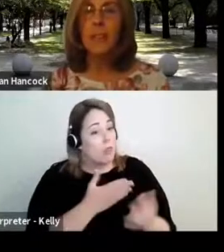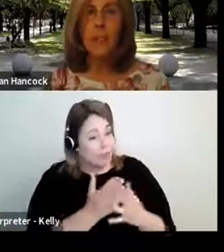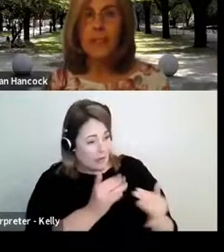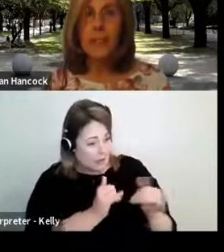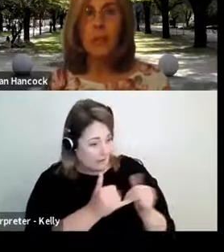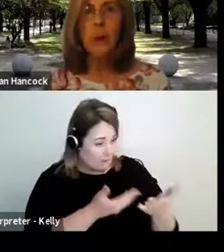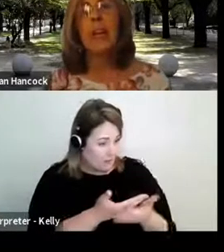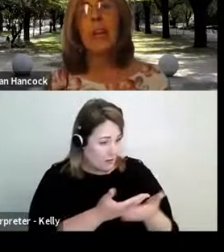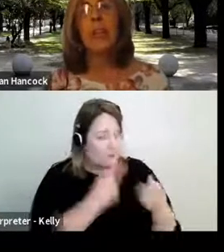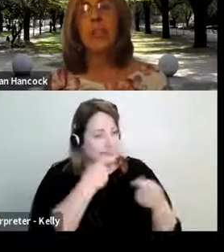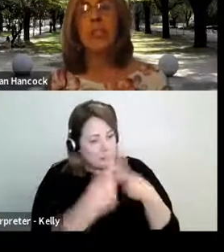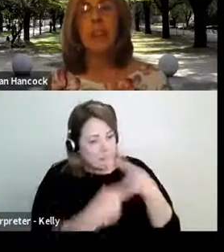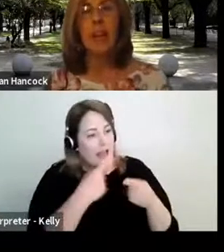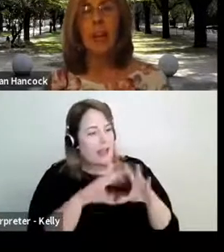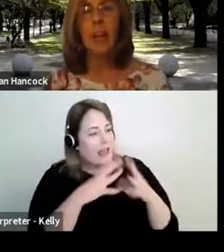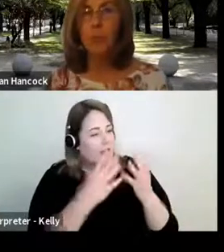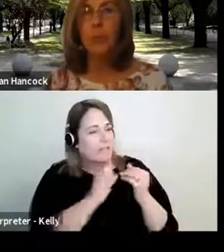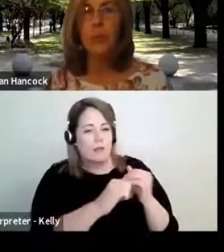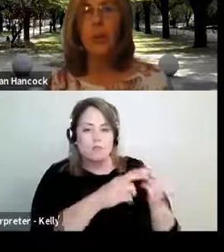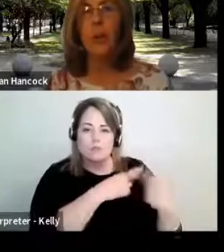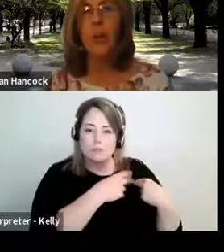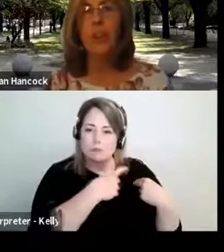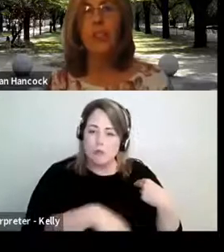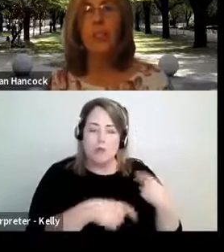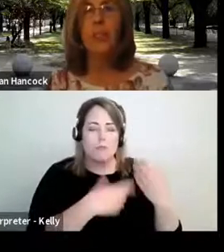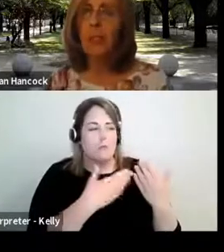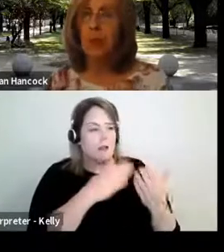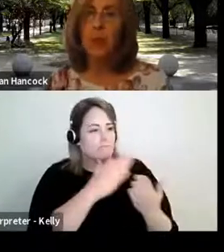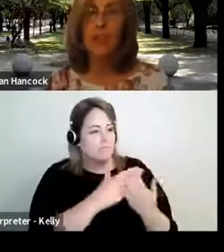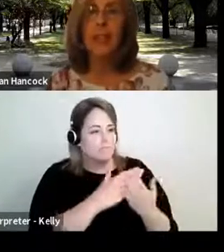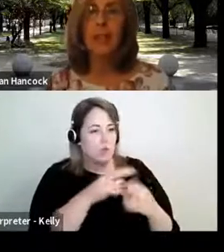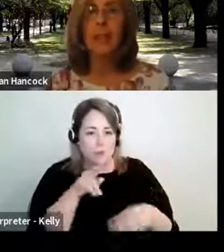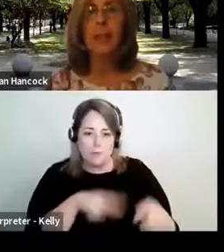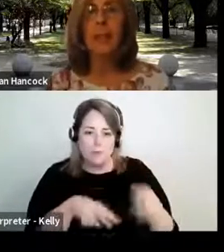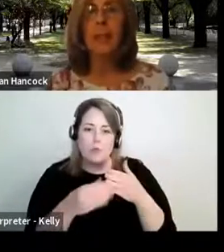the physical orientation, helping the student with time management, that organisation and planning,